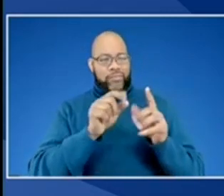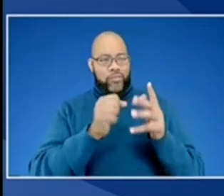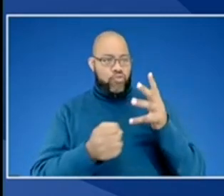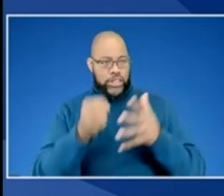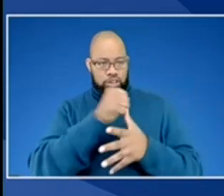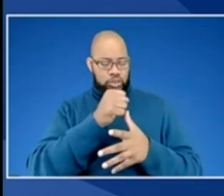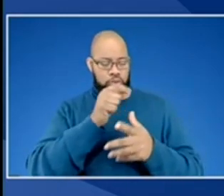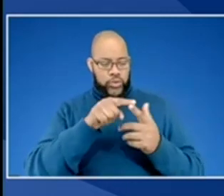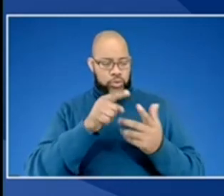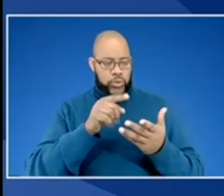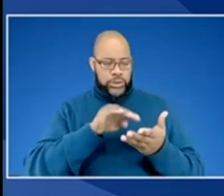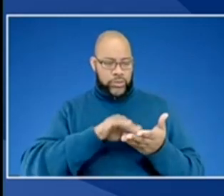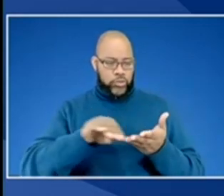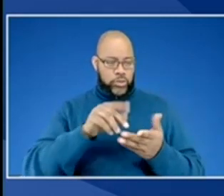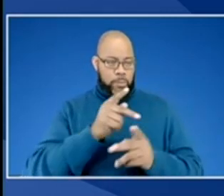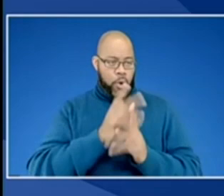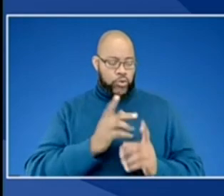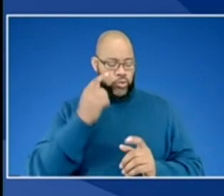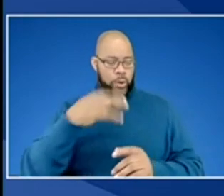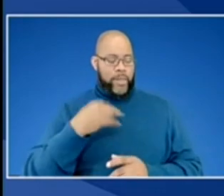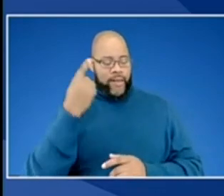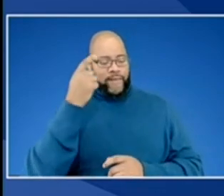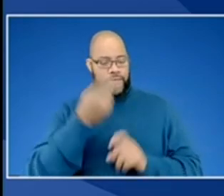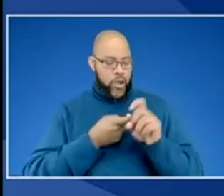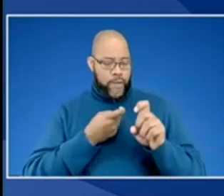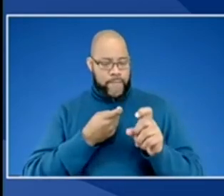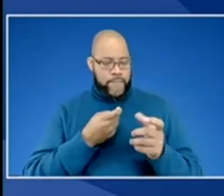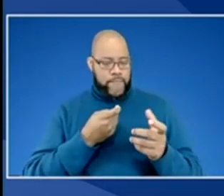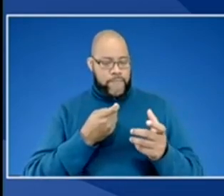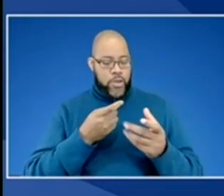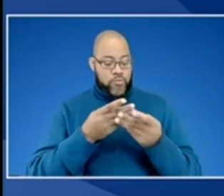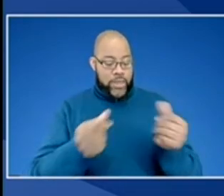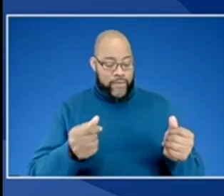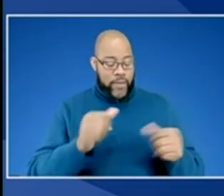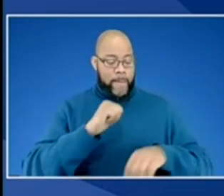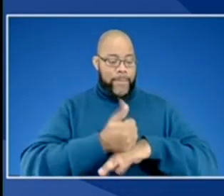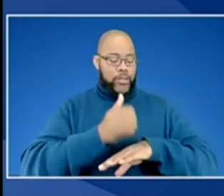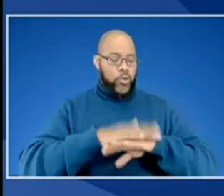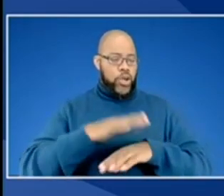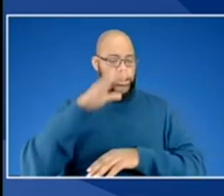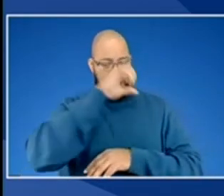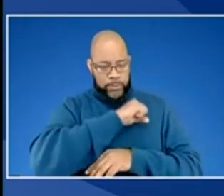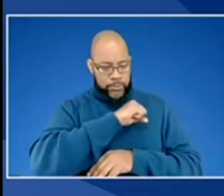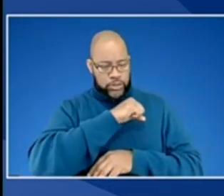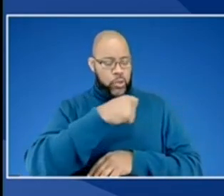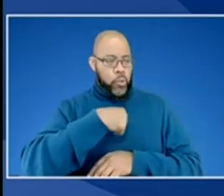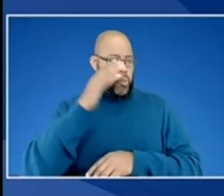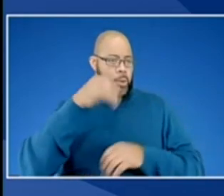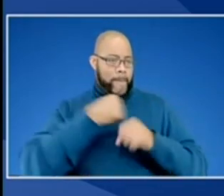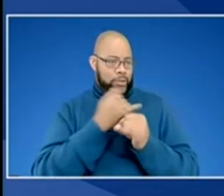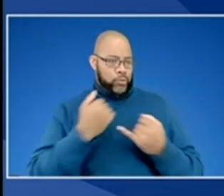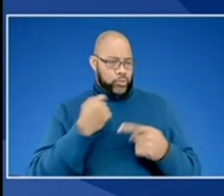borrowers from applying for relief based on any assumptions that we are going to make here today about whether or not we